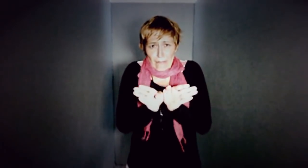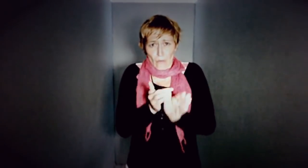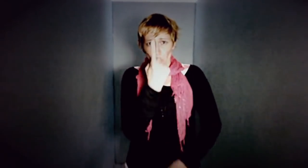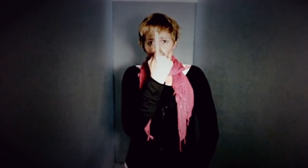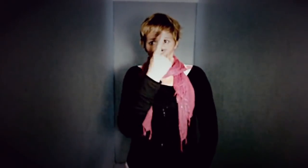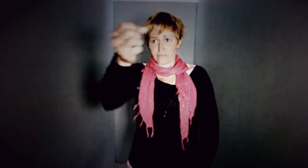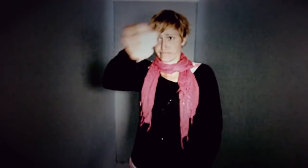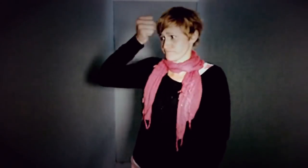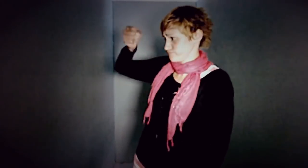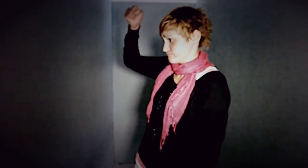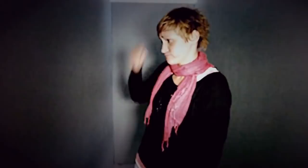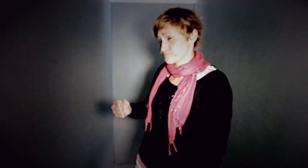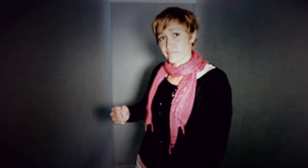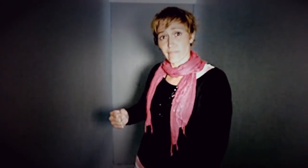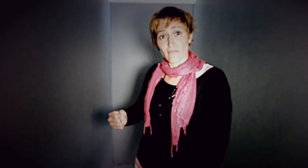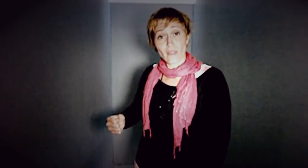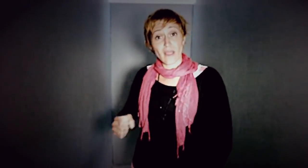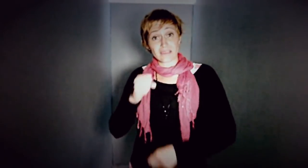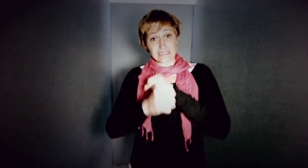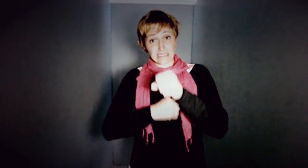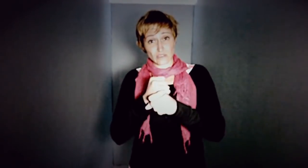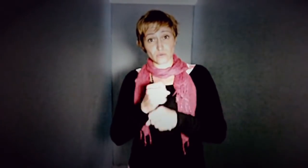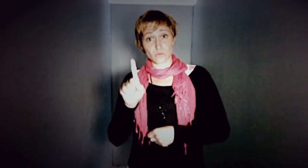A person being detained would be in this small cell, containing four walls and nothing else.